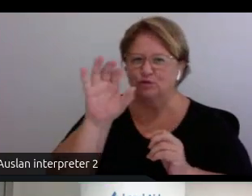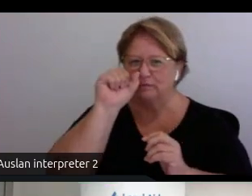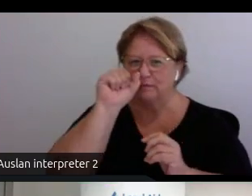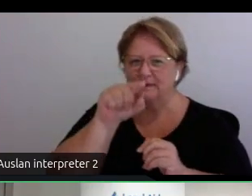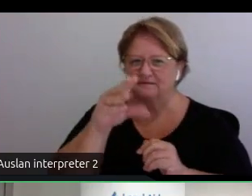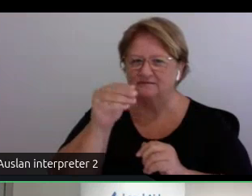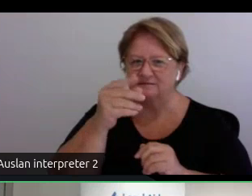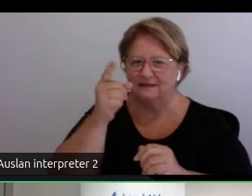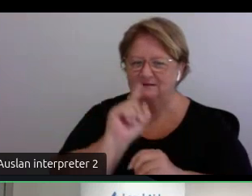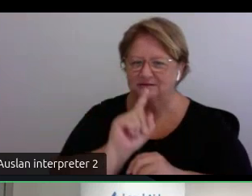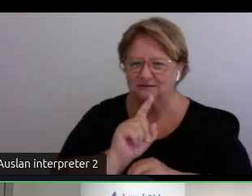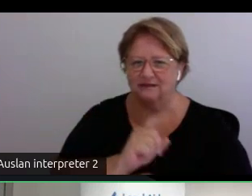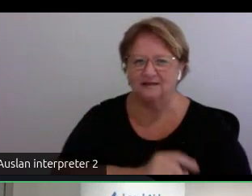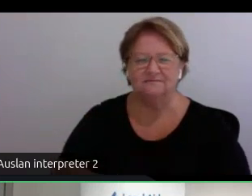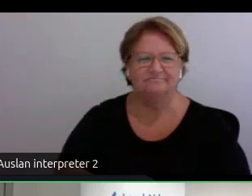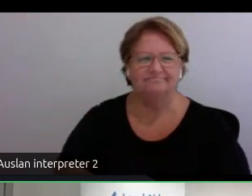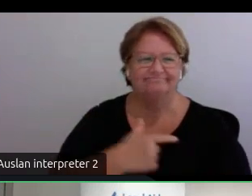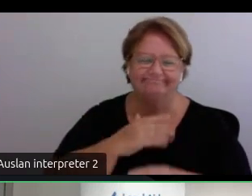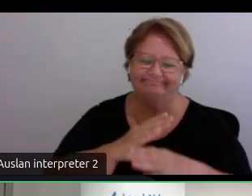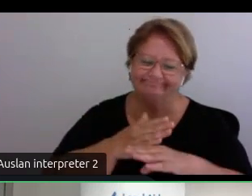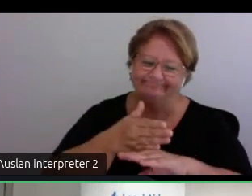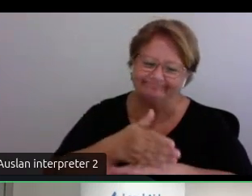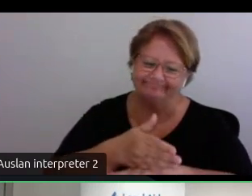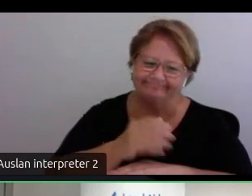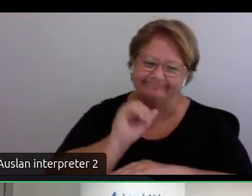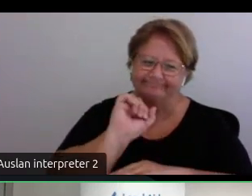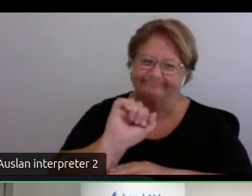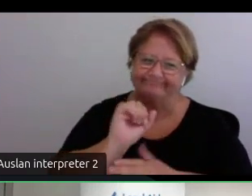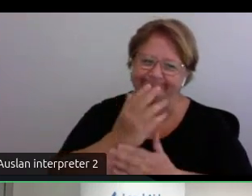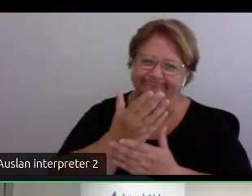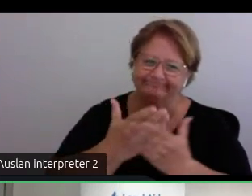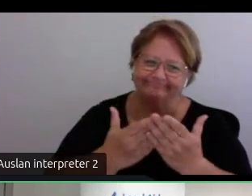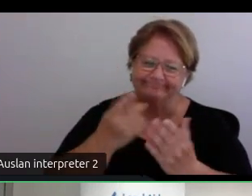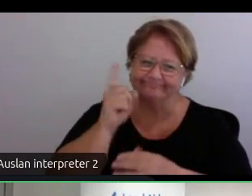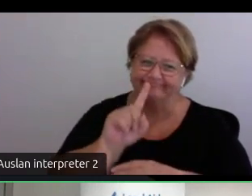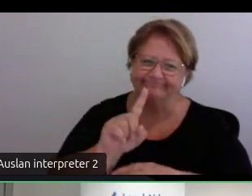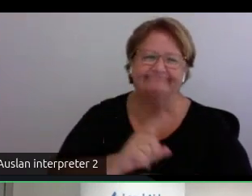remember him from last year. We put so much work into his case study last year, and I didn't want